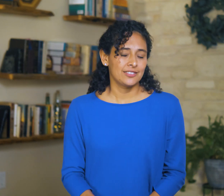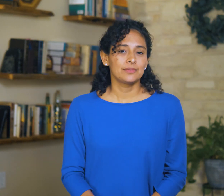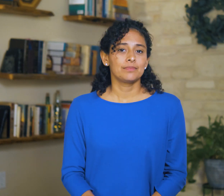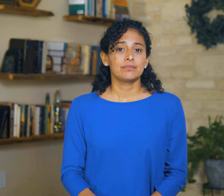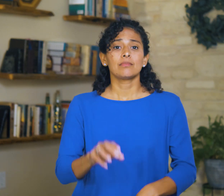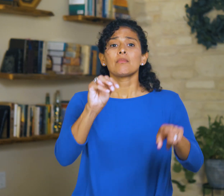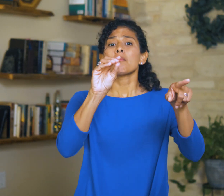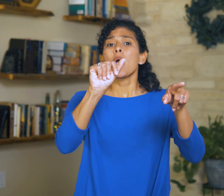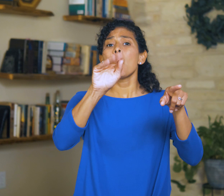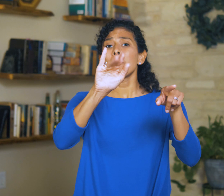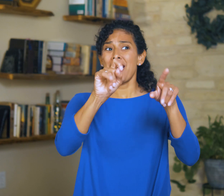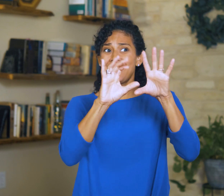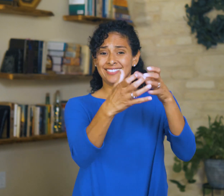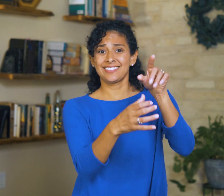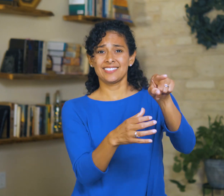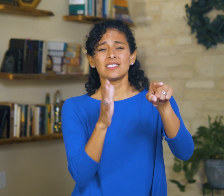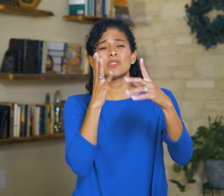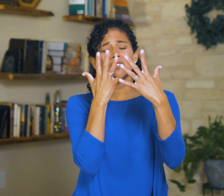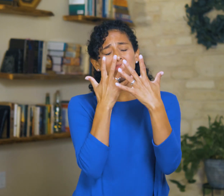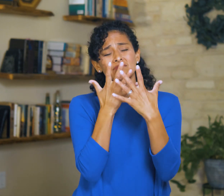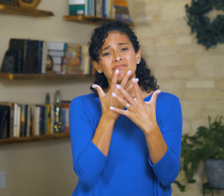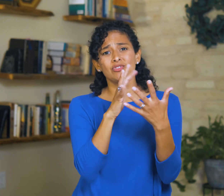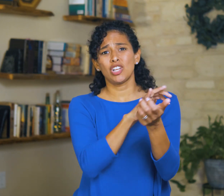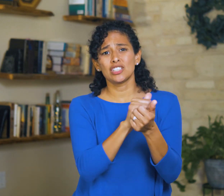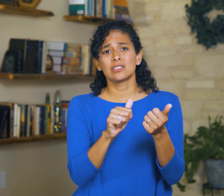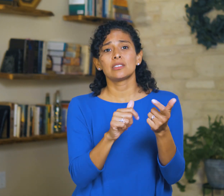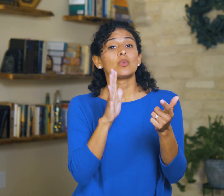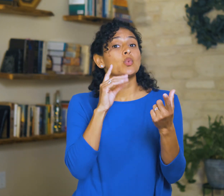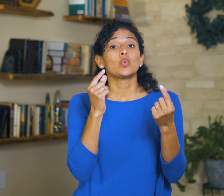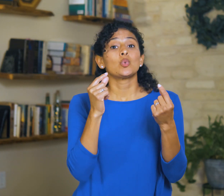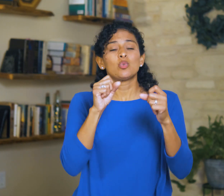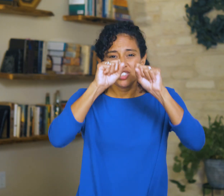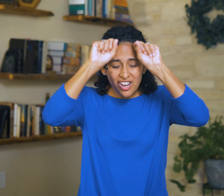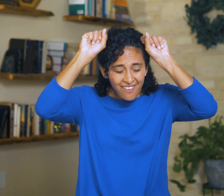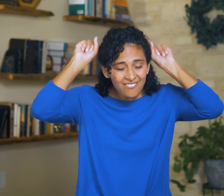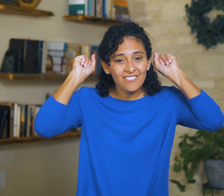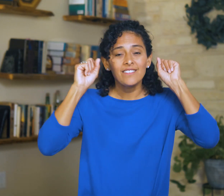The Moabites will mourn their destruction—shaving their heads,